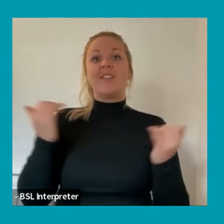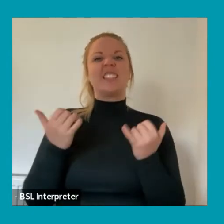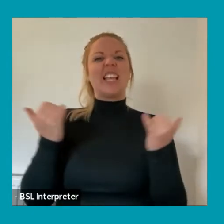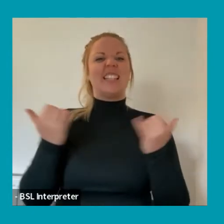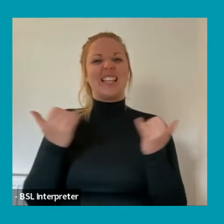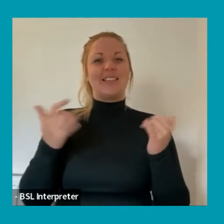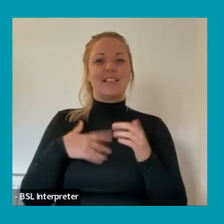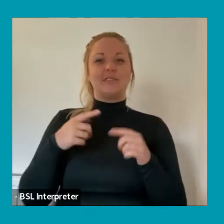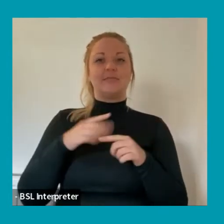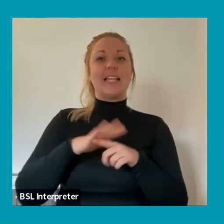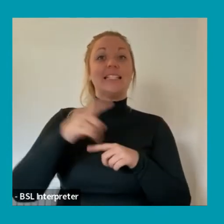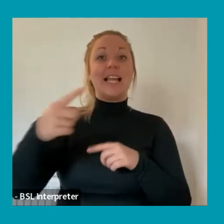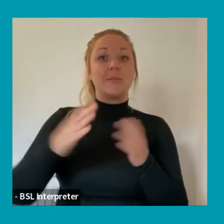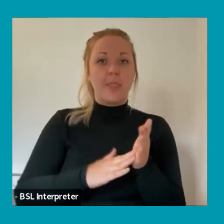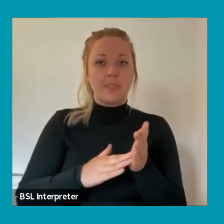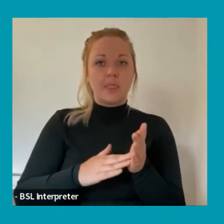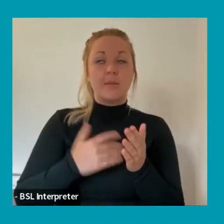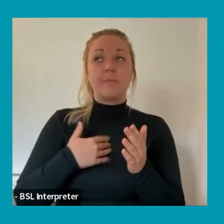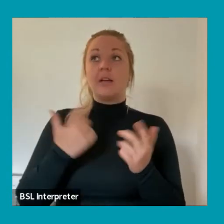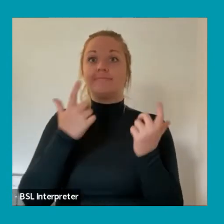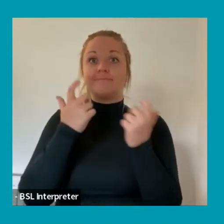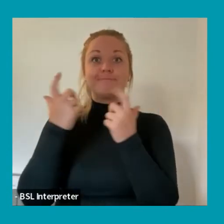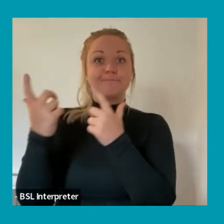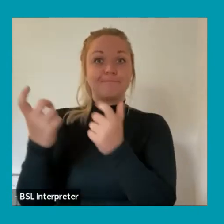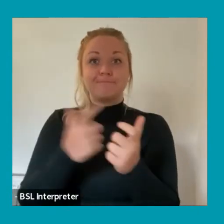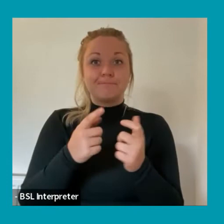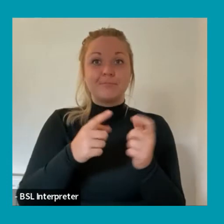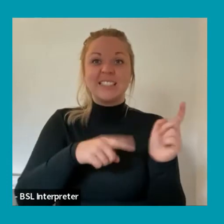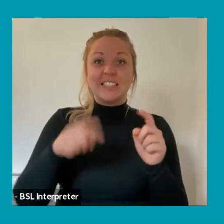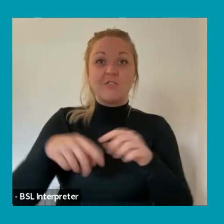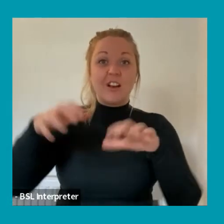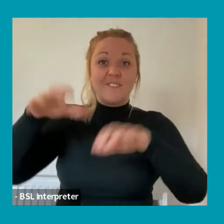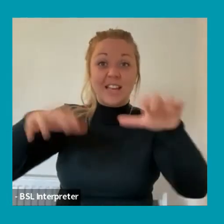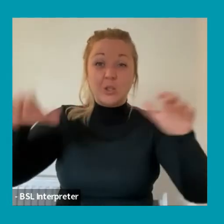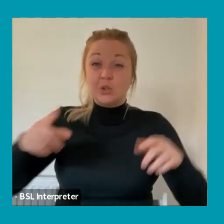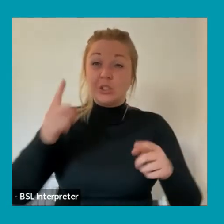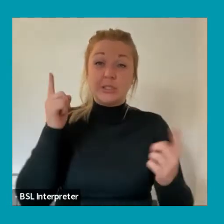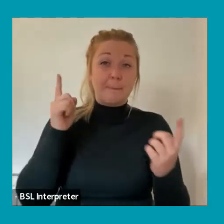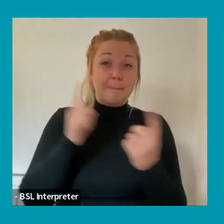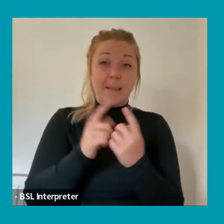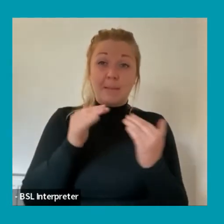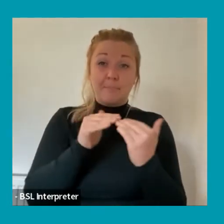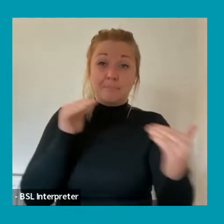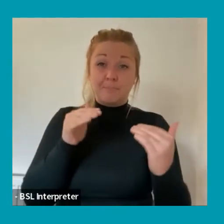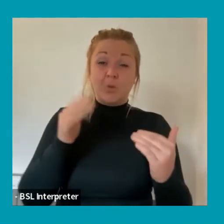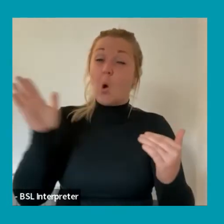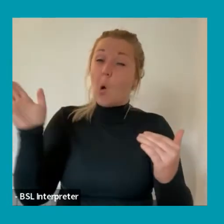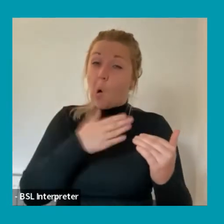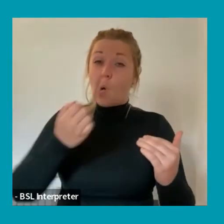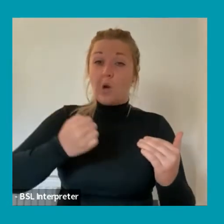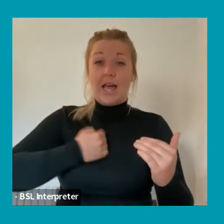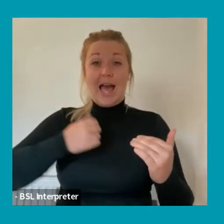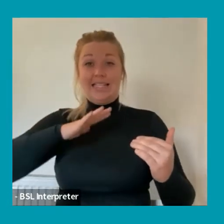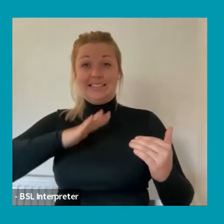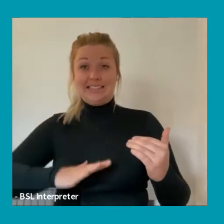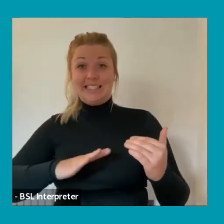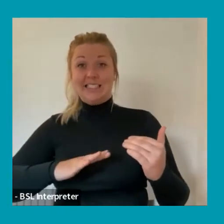Finding venues that will meet all of our access needs we people who are using wheelchairs or mobile scooters